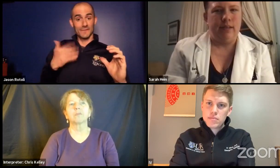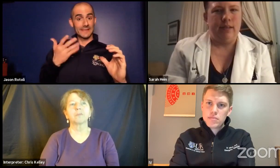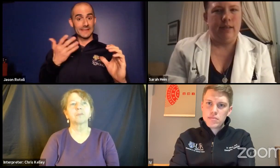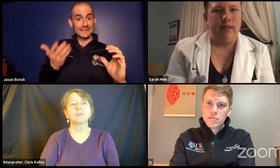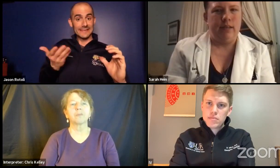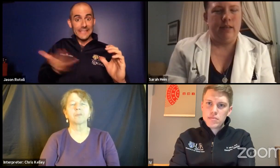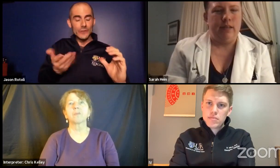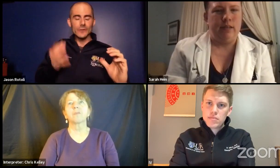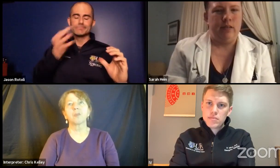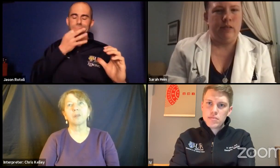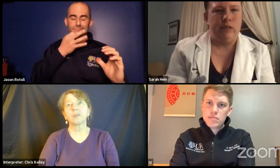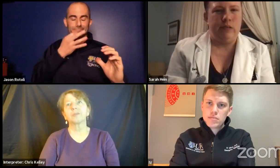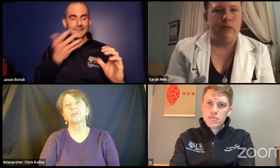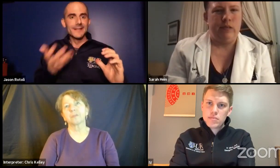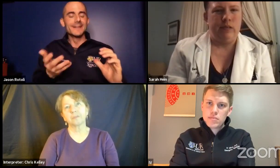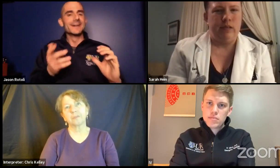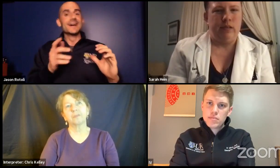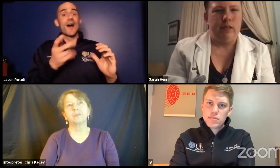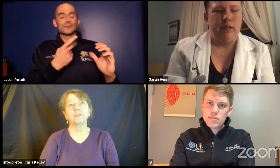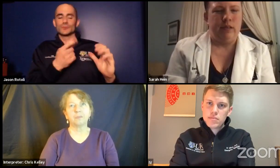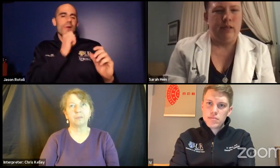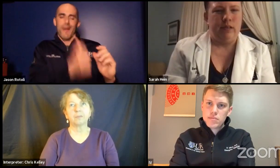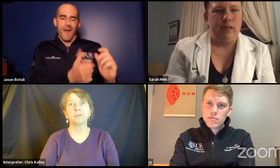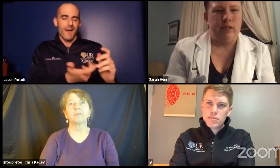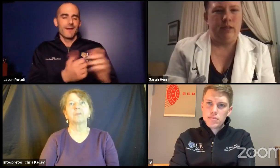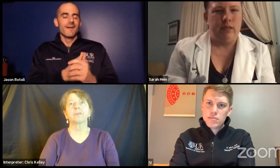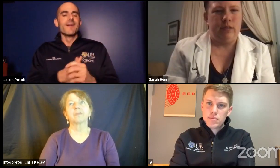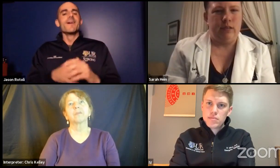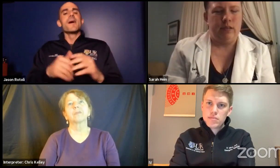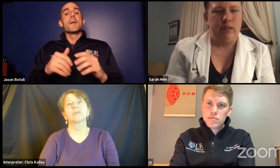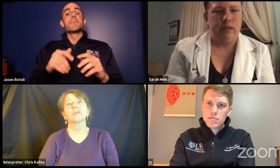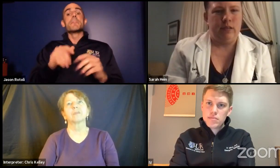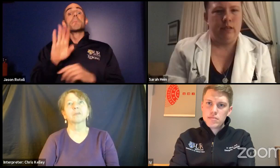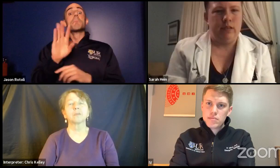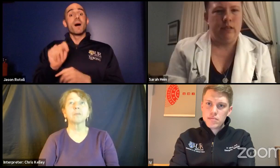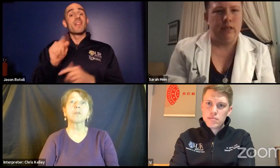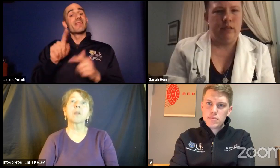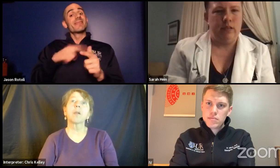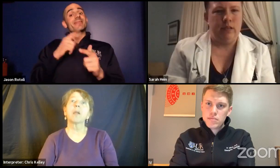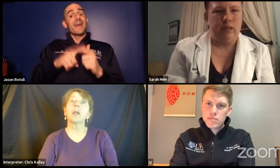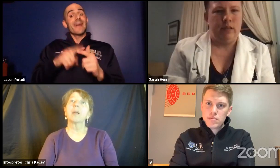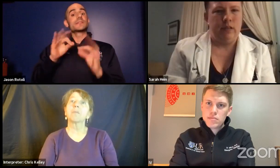masks? What kind of things can they get in the emergency room? Very good